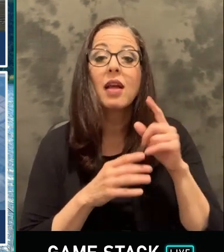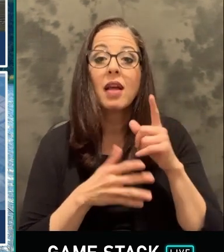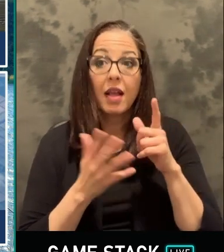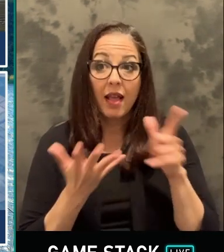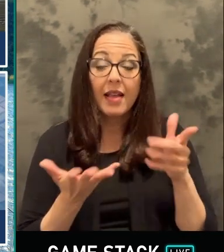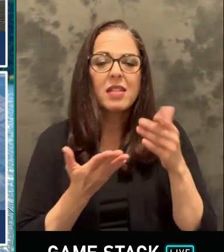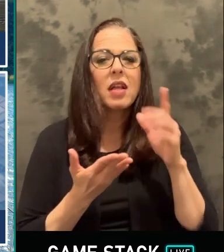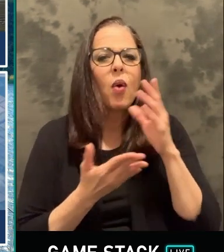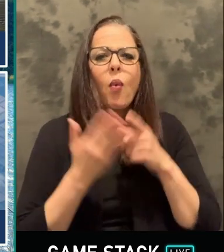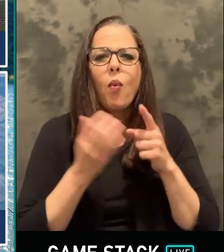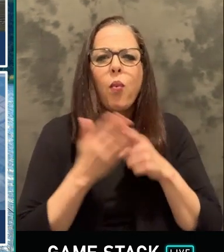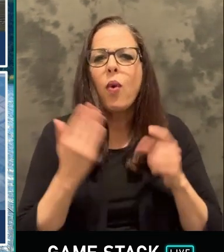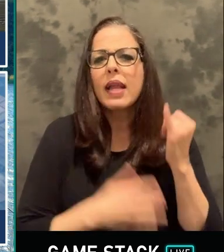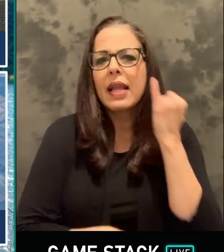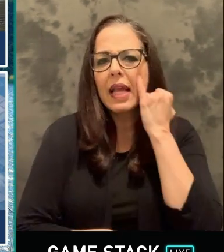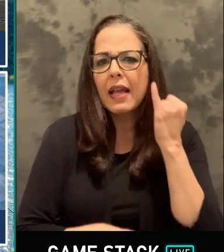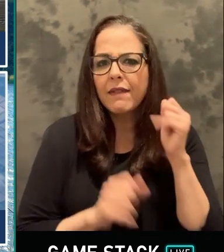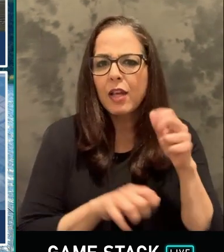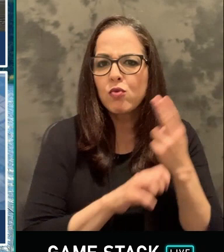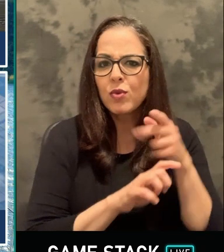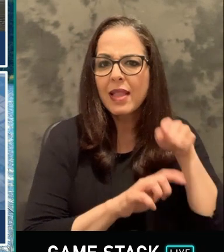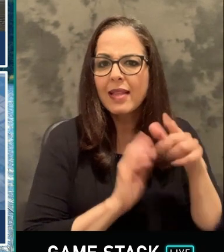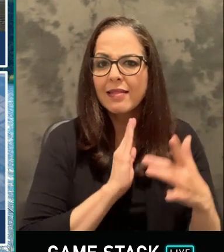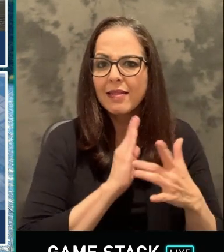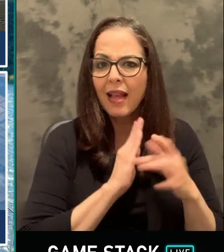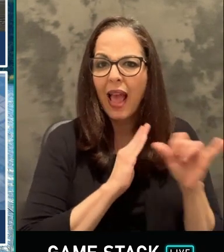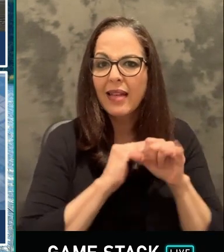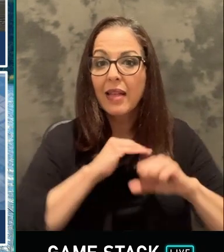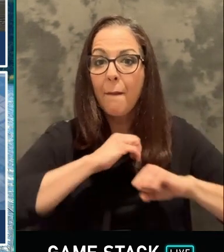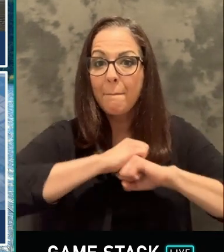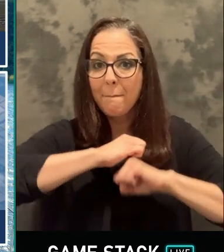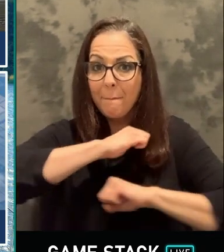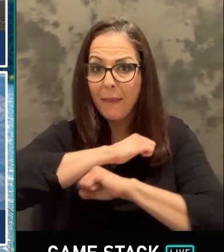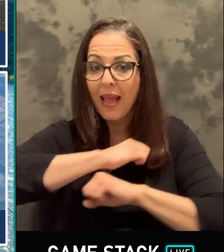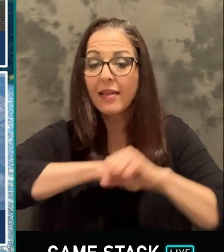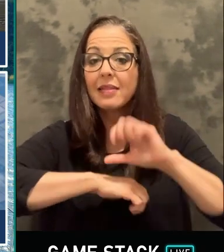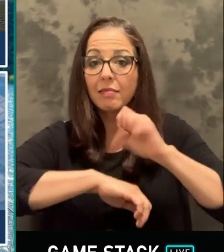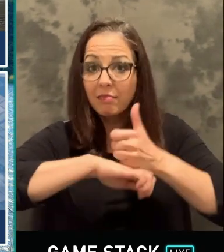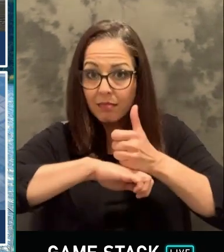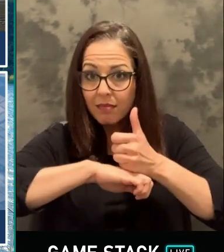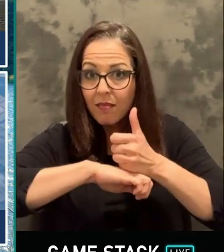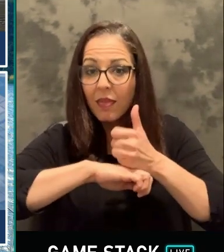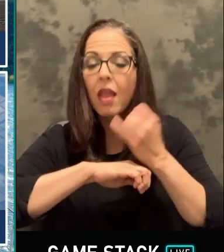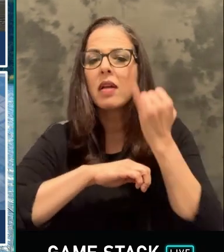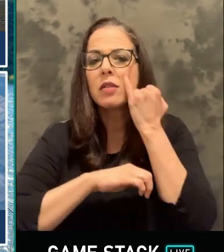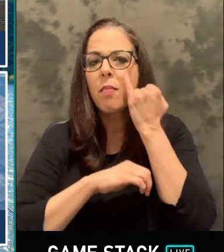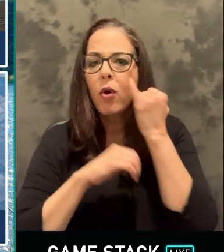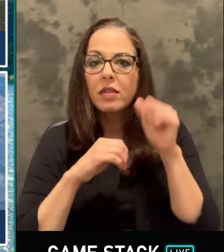What if we could use this tech as based? What if we could use Azure being marked as the base